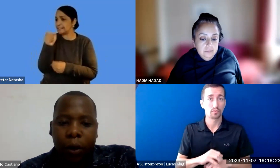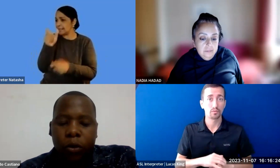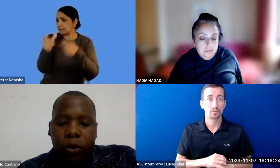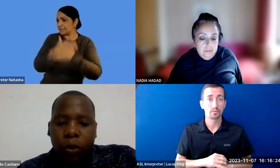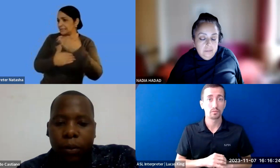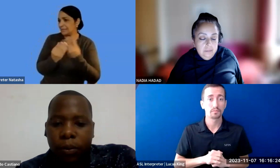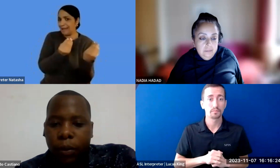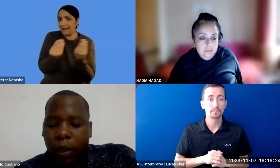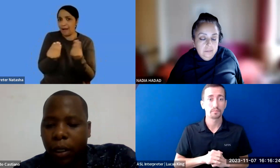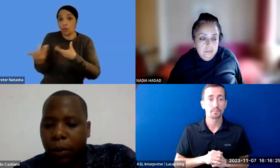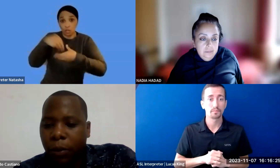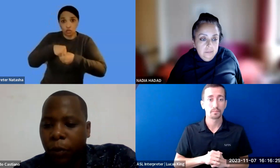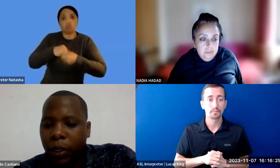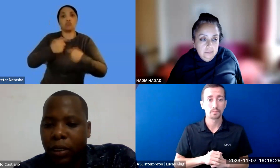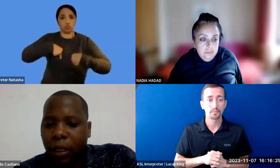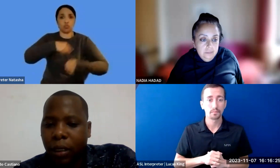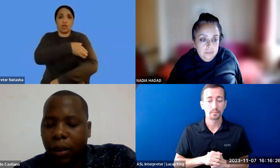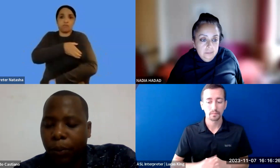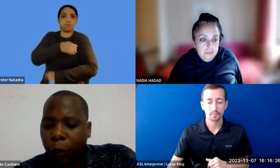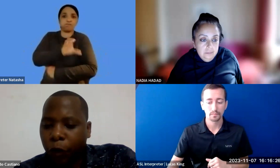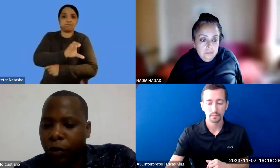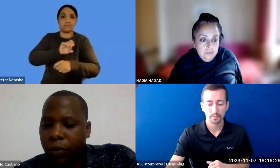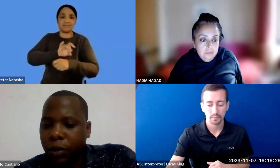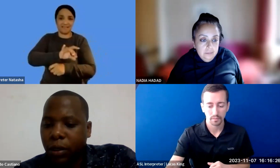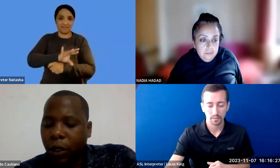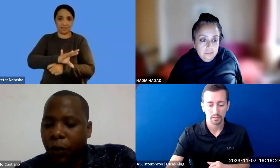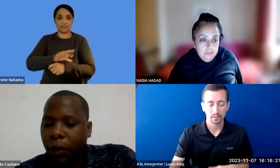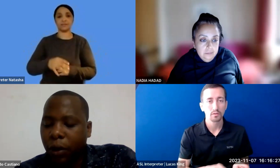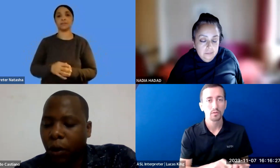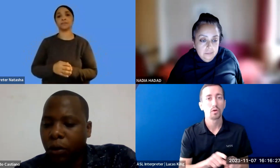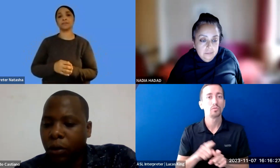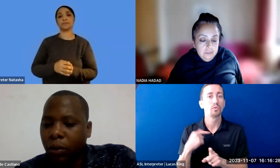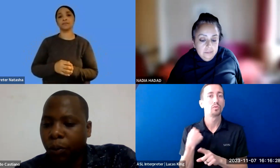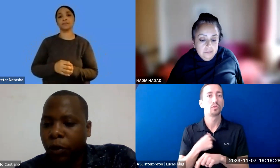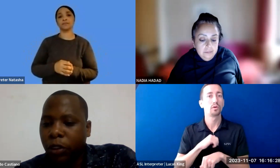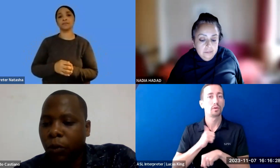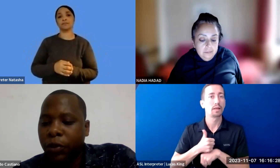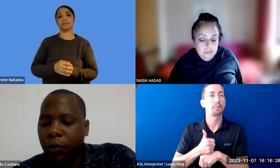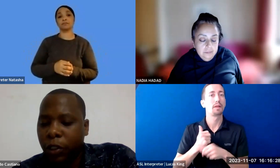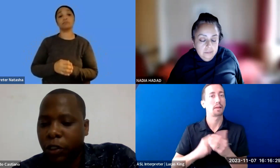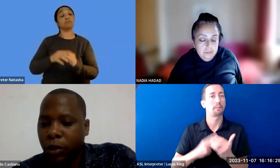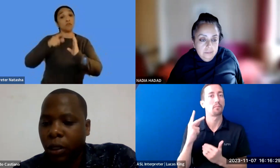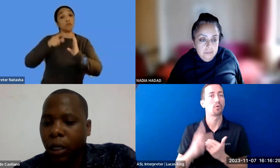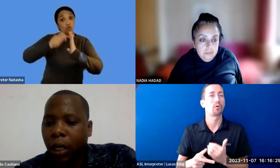We are also implementing programs on co-participation.